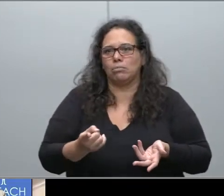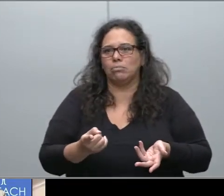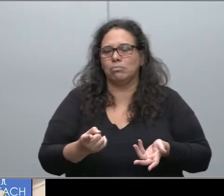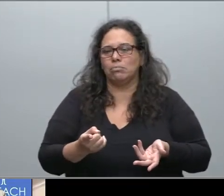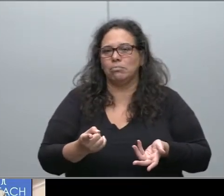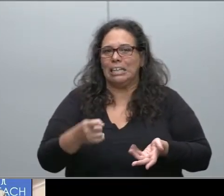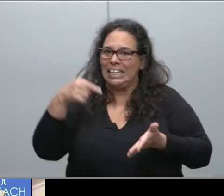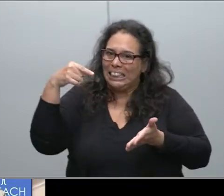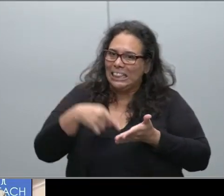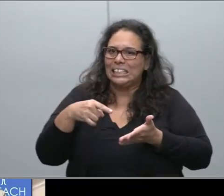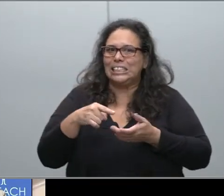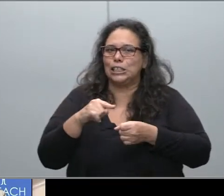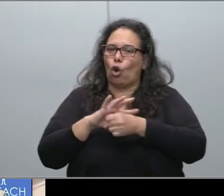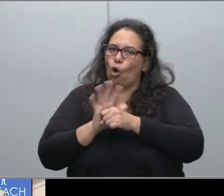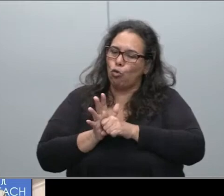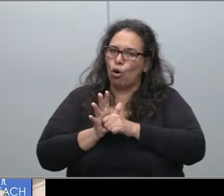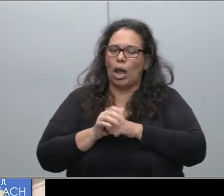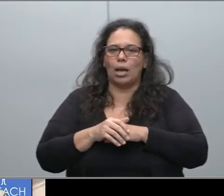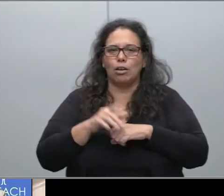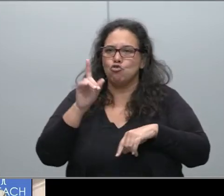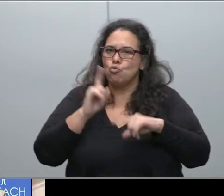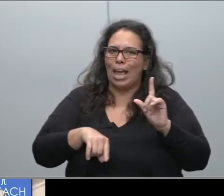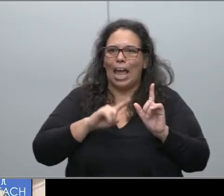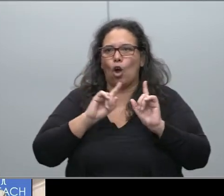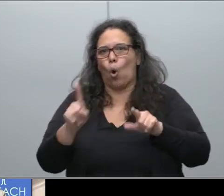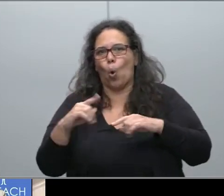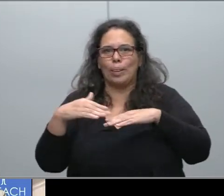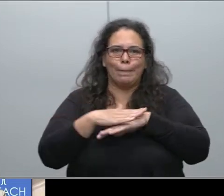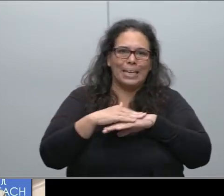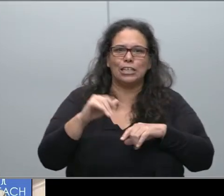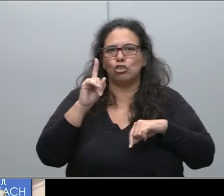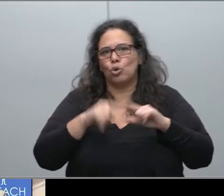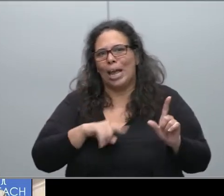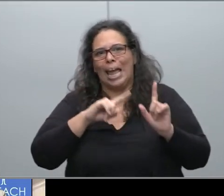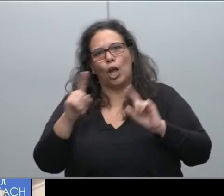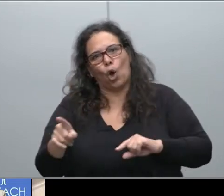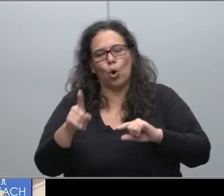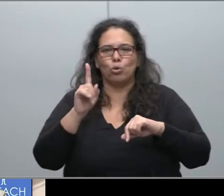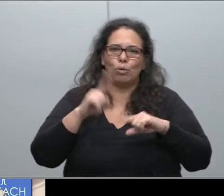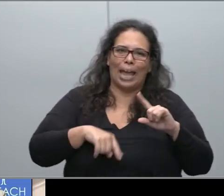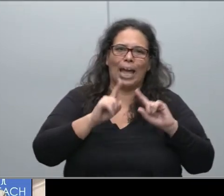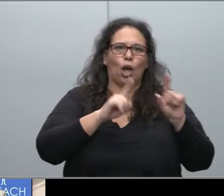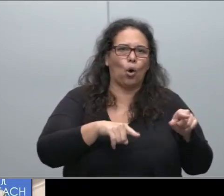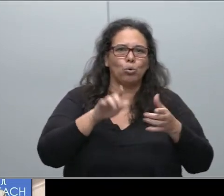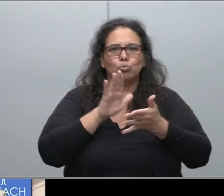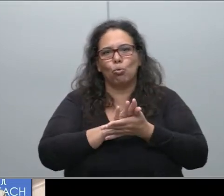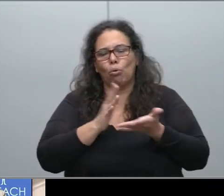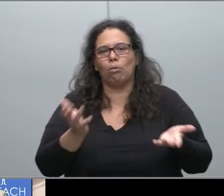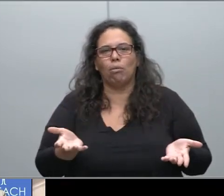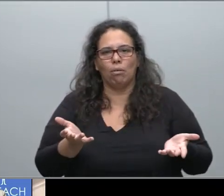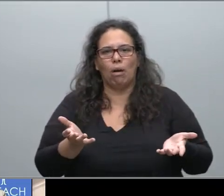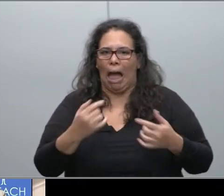Our next meeting is December 9th . Our next meeting is December 9th.